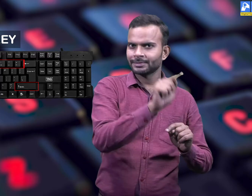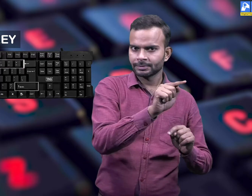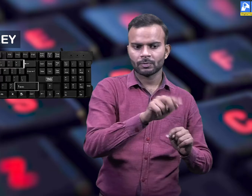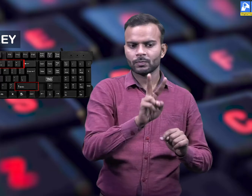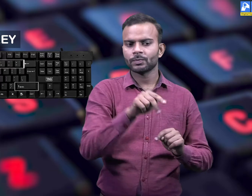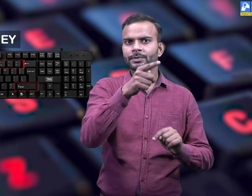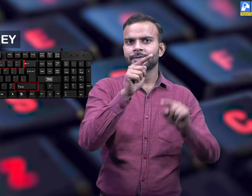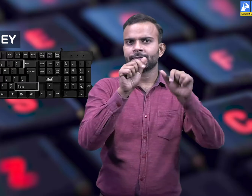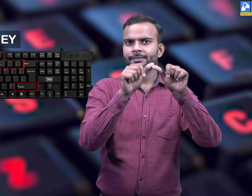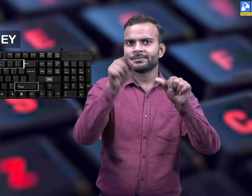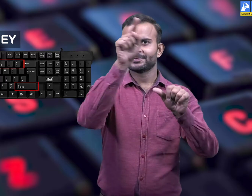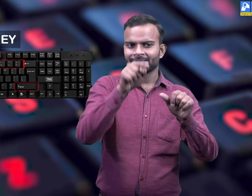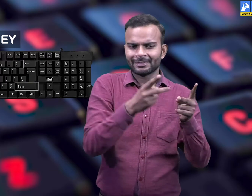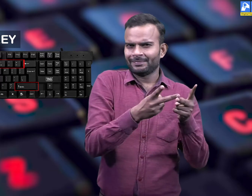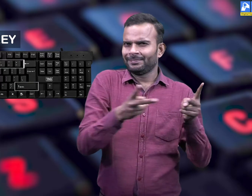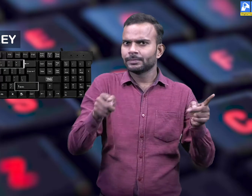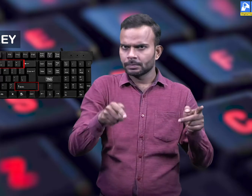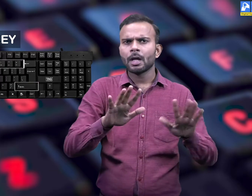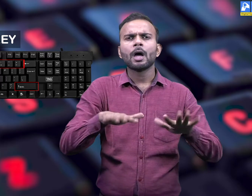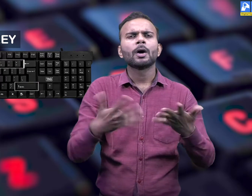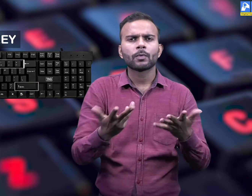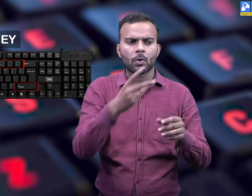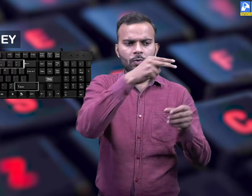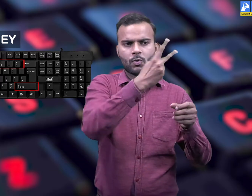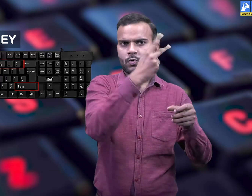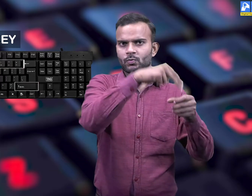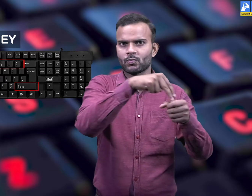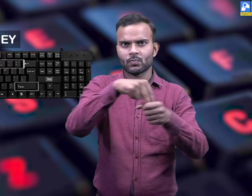Here you can see that there are two characters in one key.